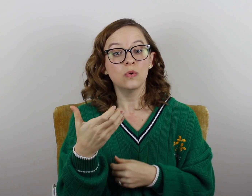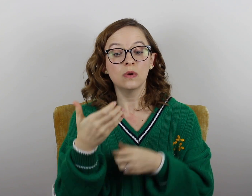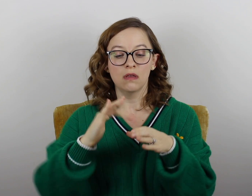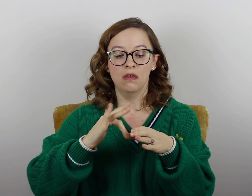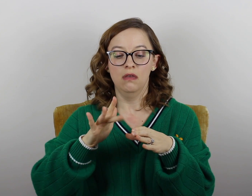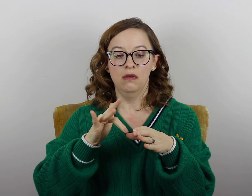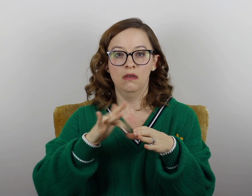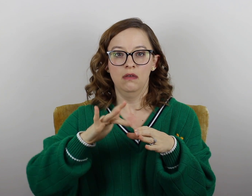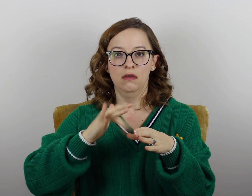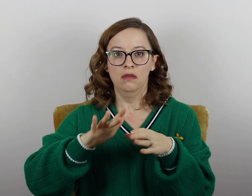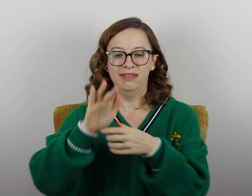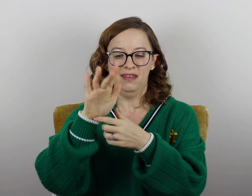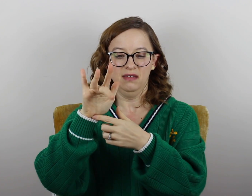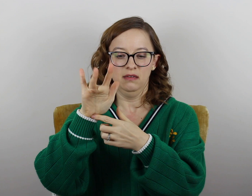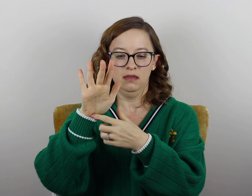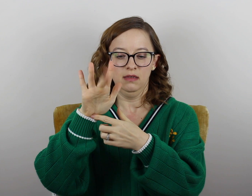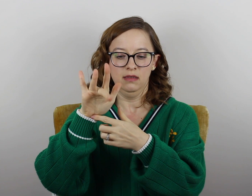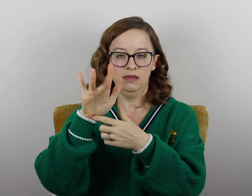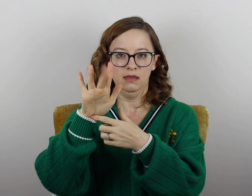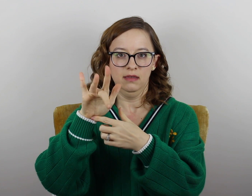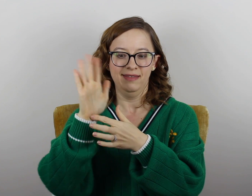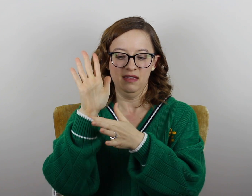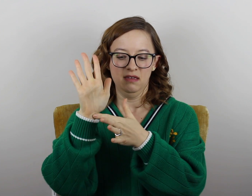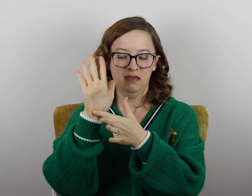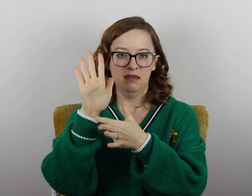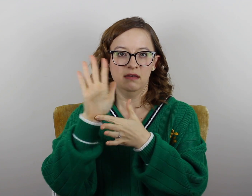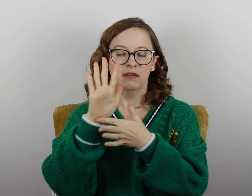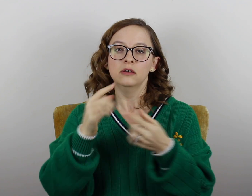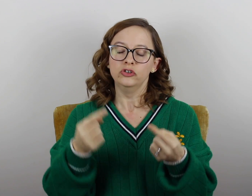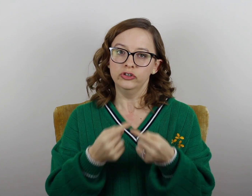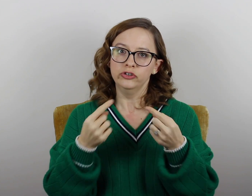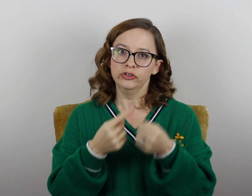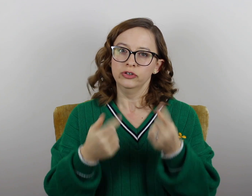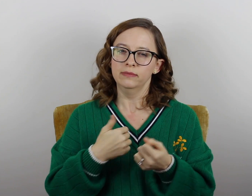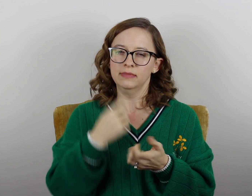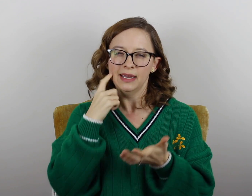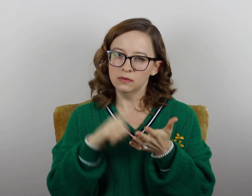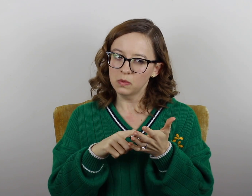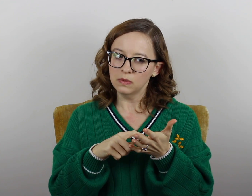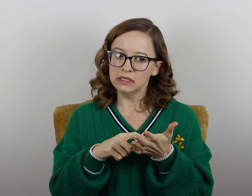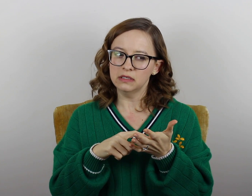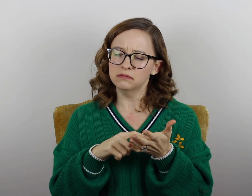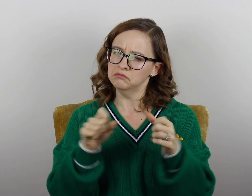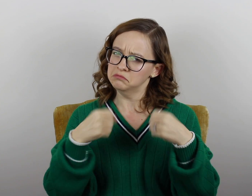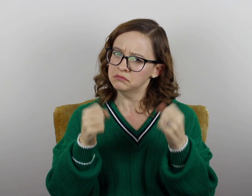Is when I was holding my mobile phone, I was using my finger in this motion to scroll and so that really caused some pain in my wrist.